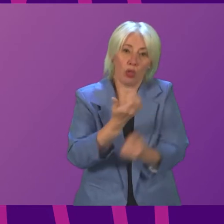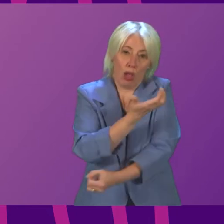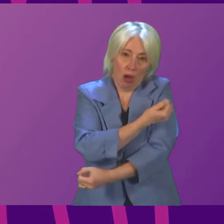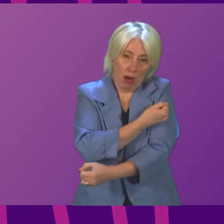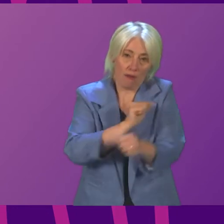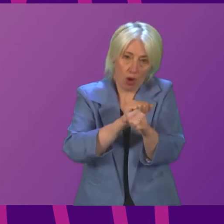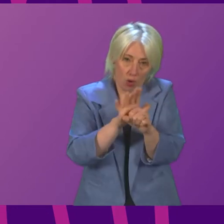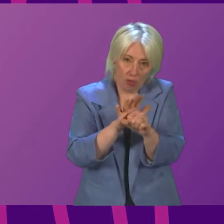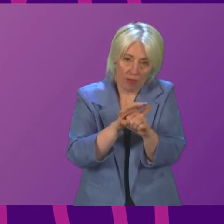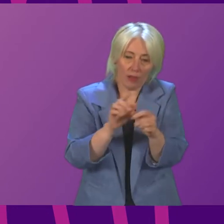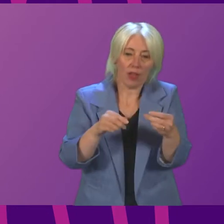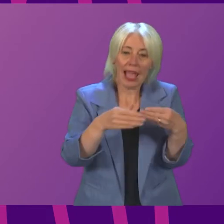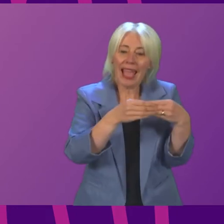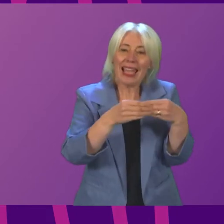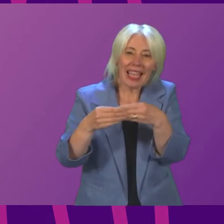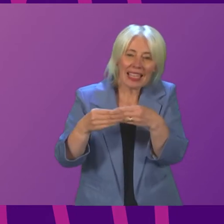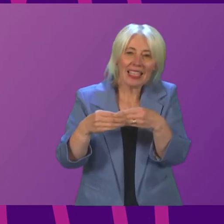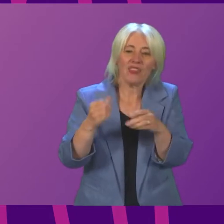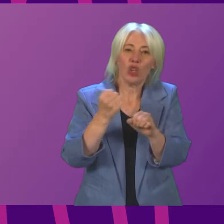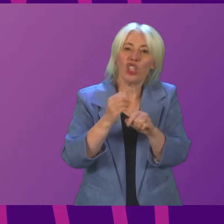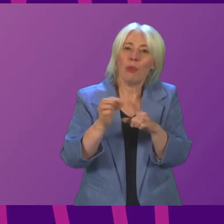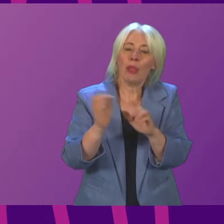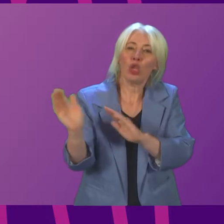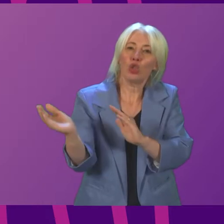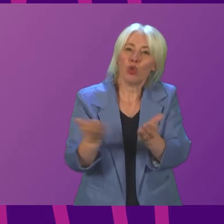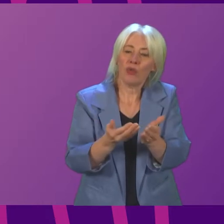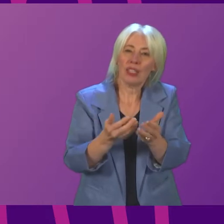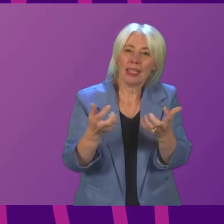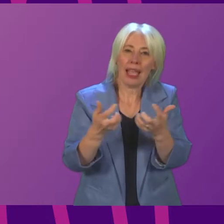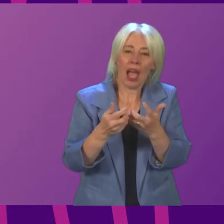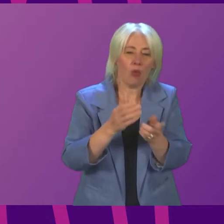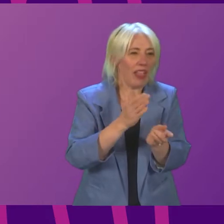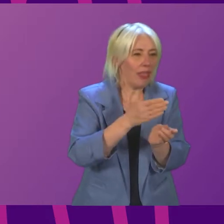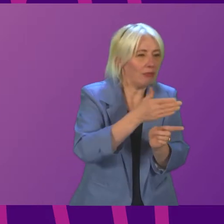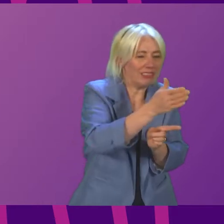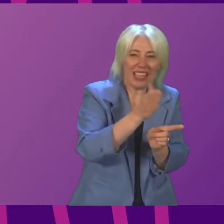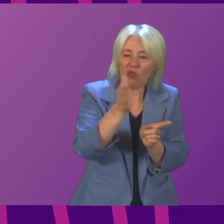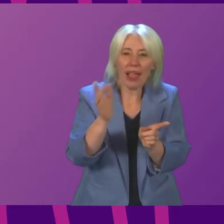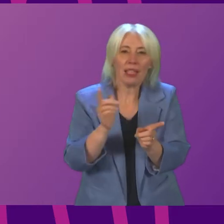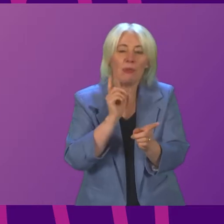is available for GP services to support them to direct patients who received both doses of their